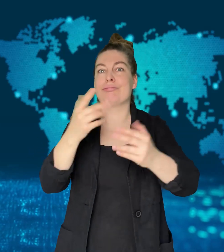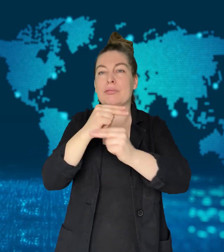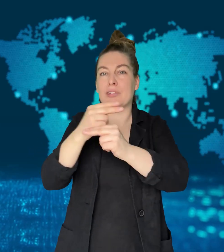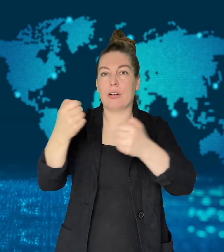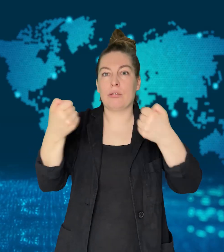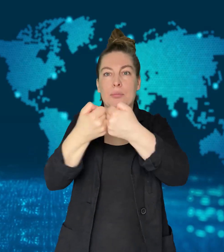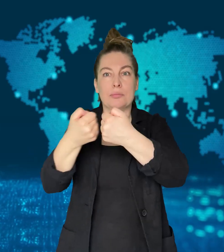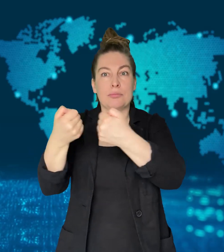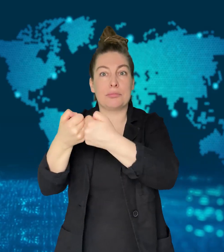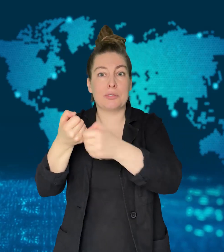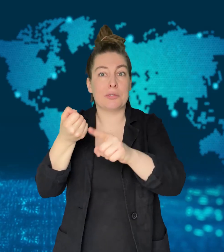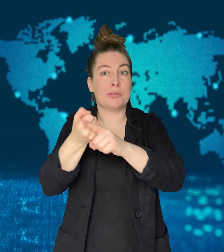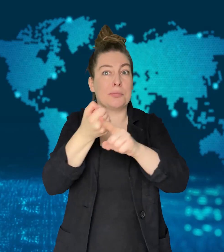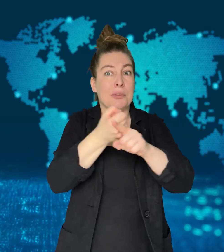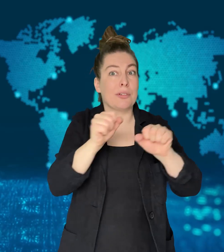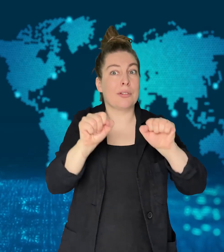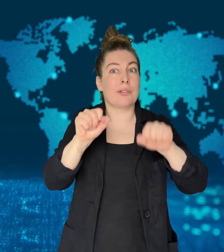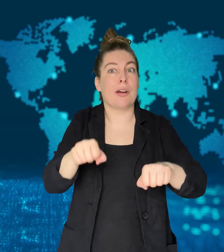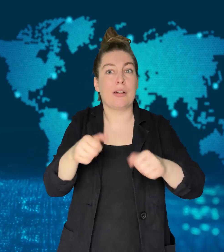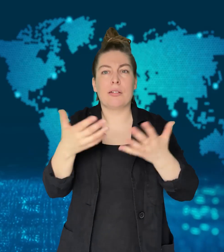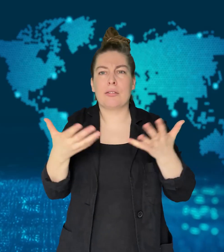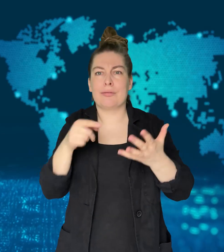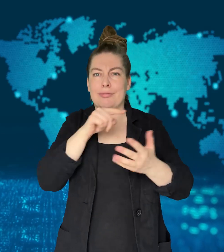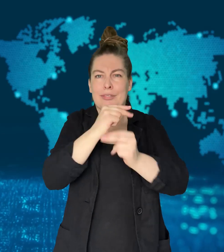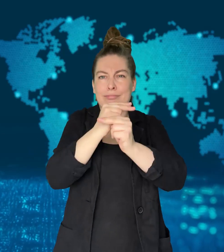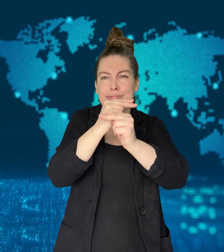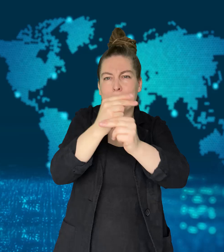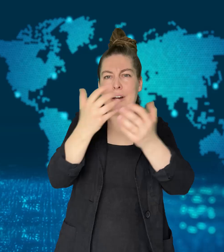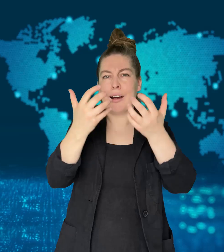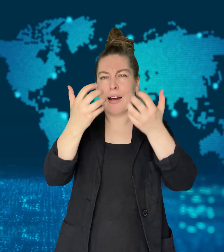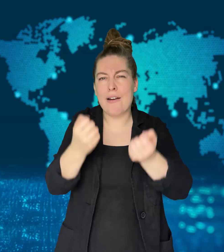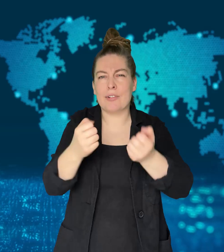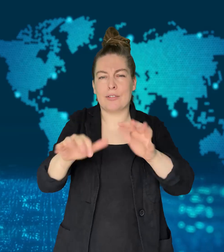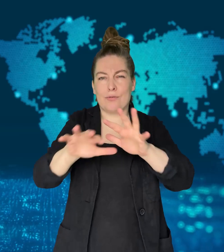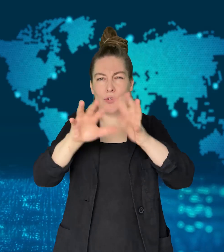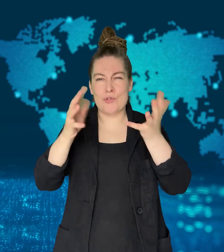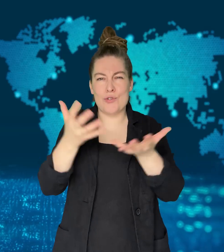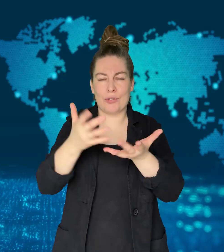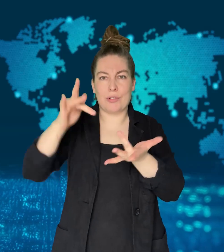damage other satellites with their own satellites.